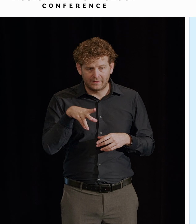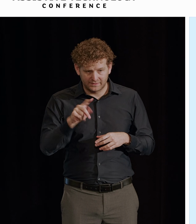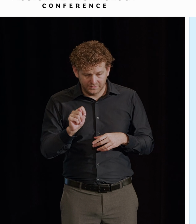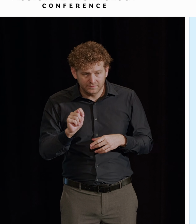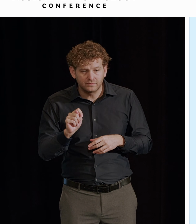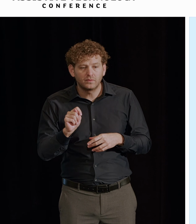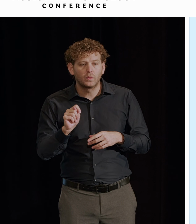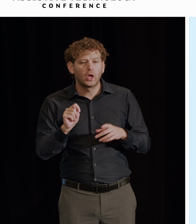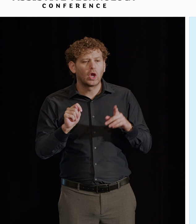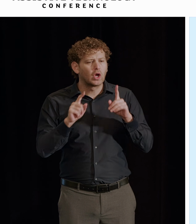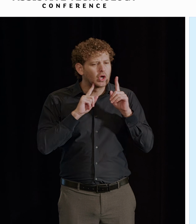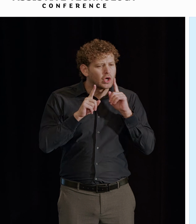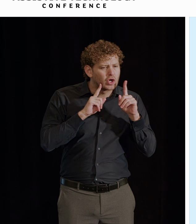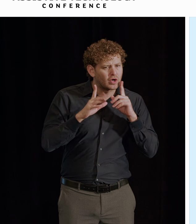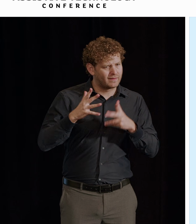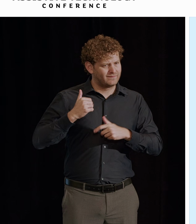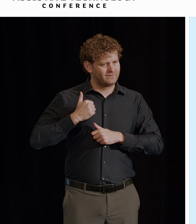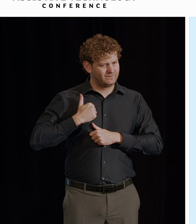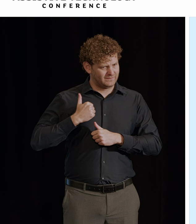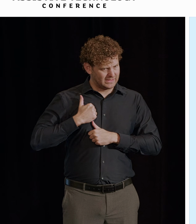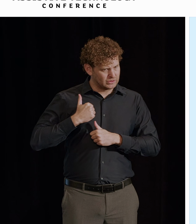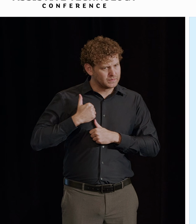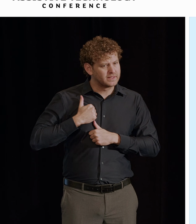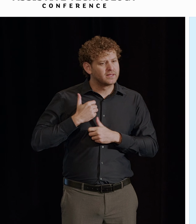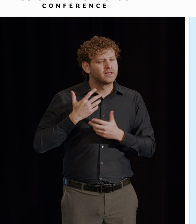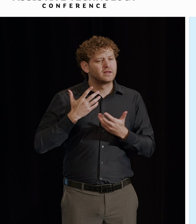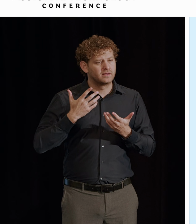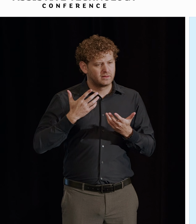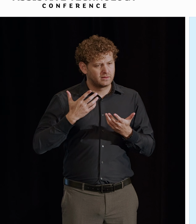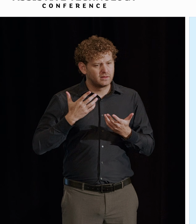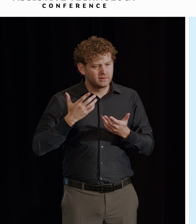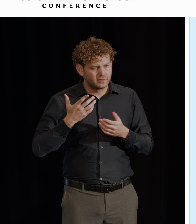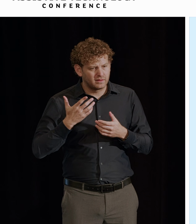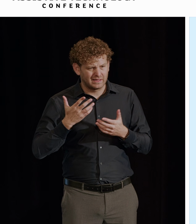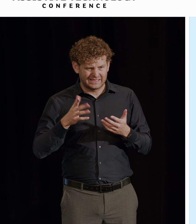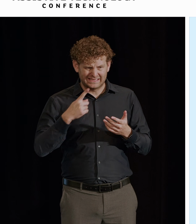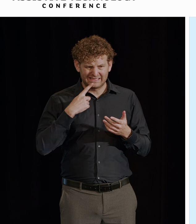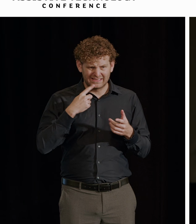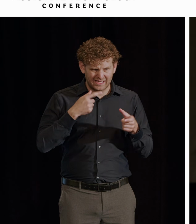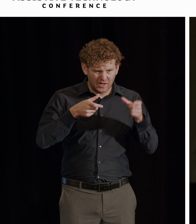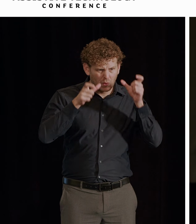Elizabeth said, "It makes you feel more, "it makes us feel more human, it makes you feel more human."